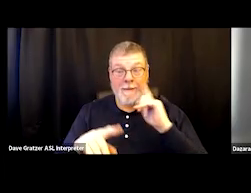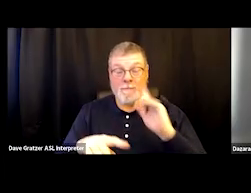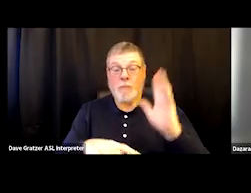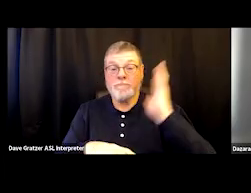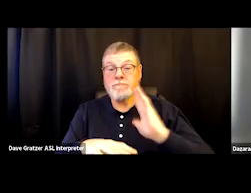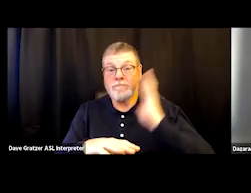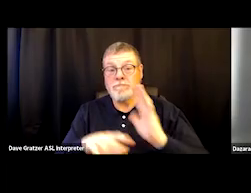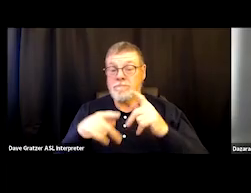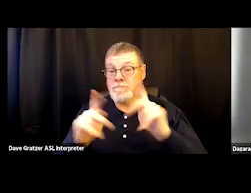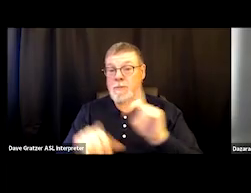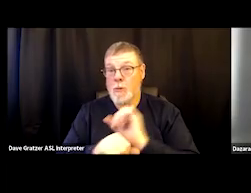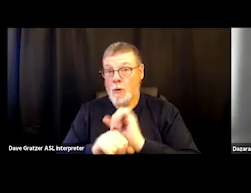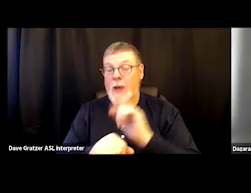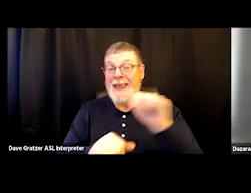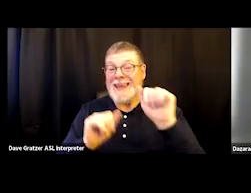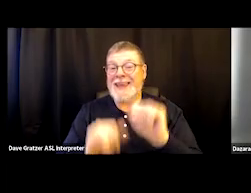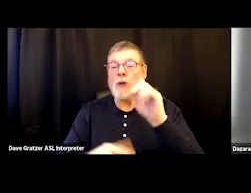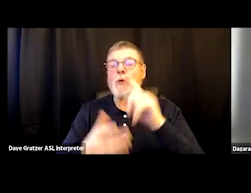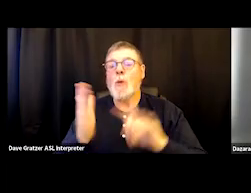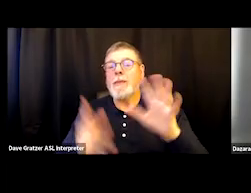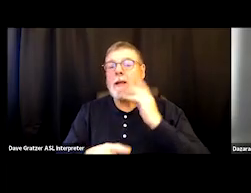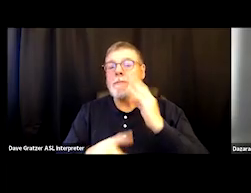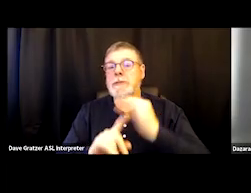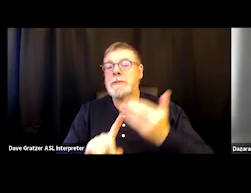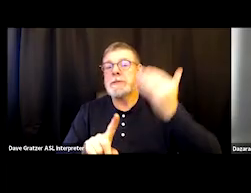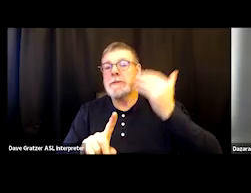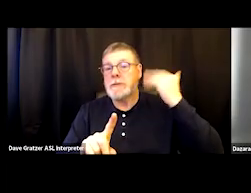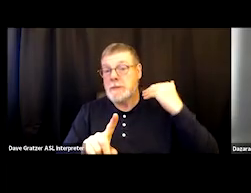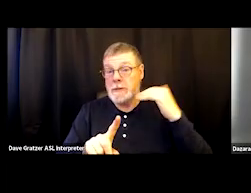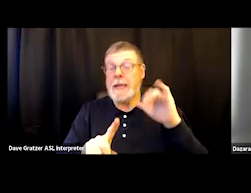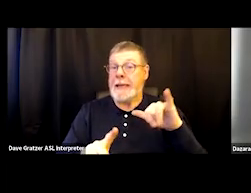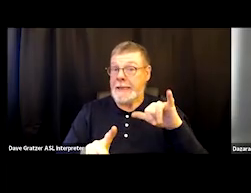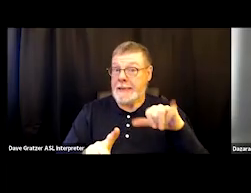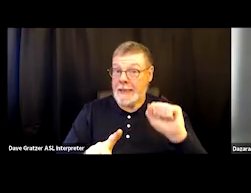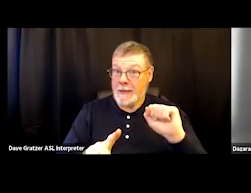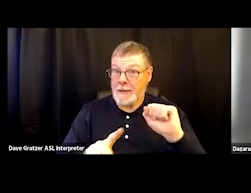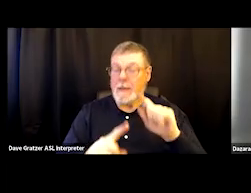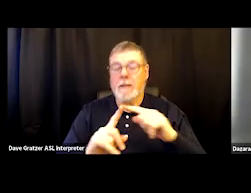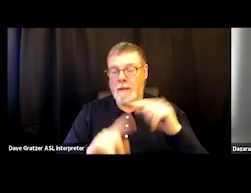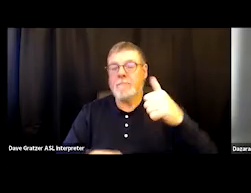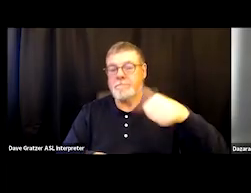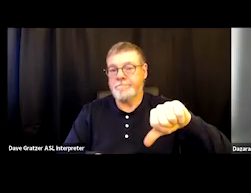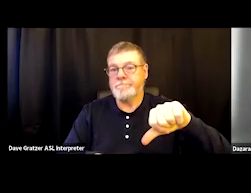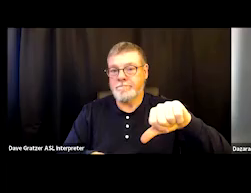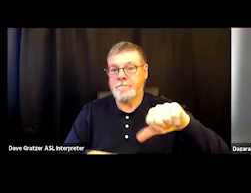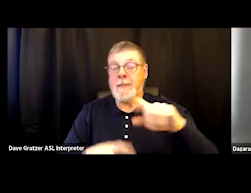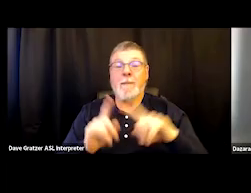Can the person do what they used to do? If the answer there is yes they can, then that will be denied. But if it's determined that they cannot do